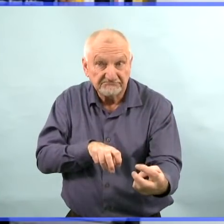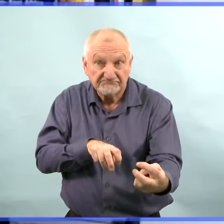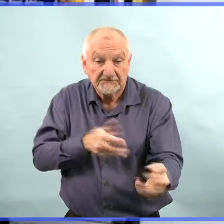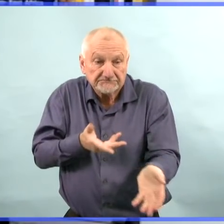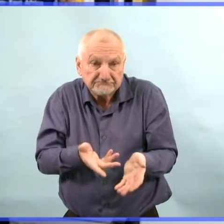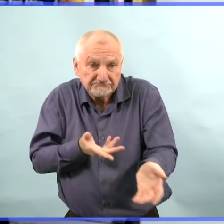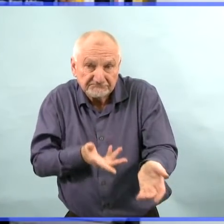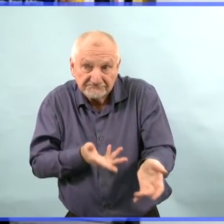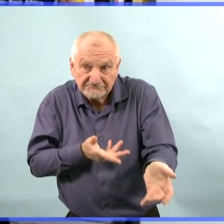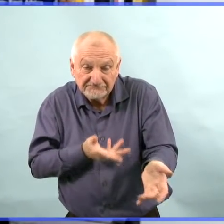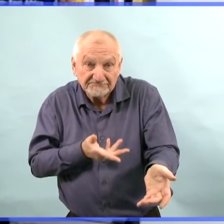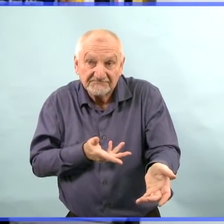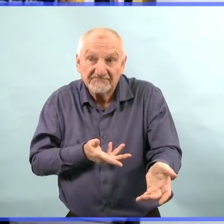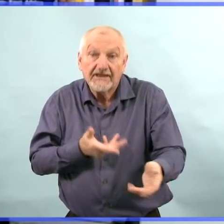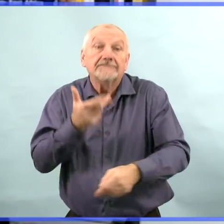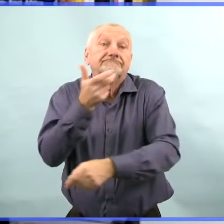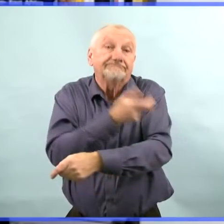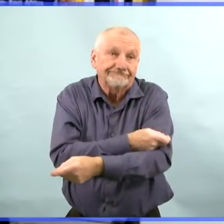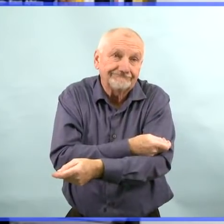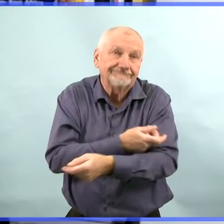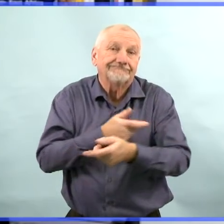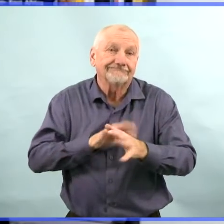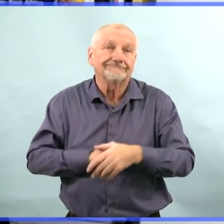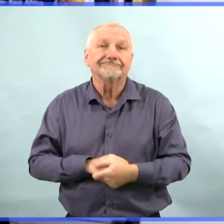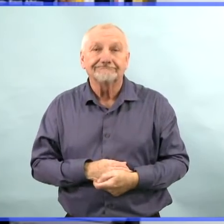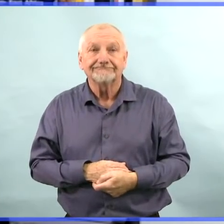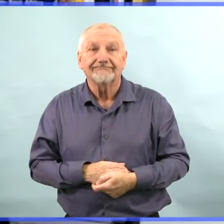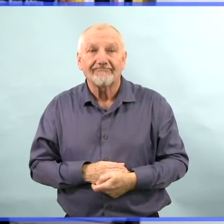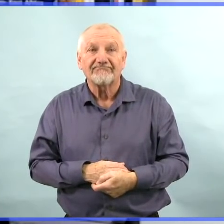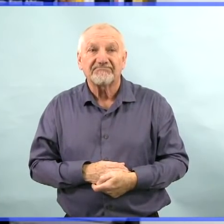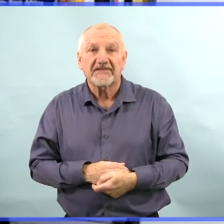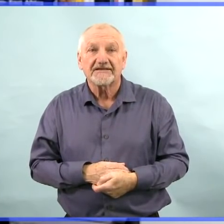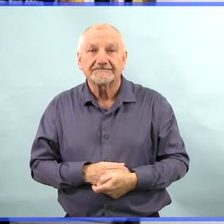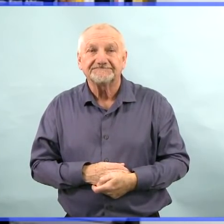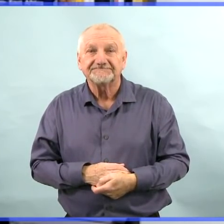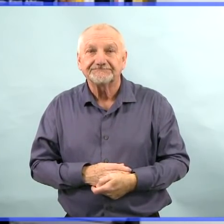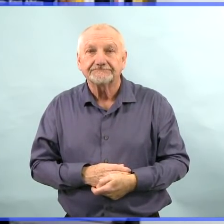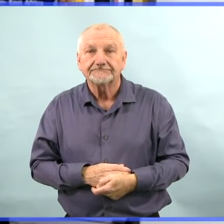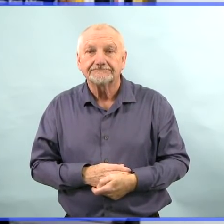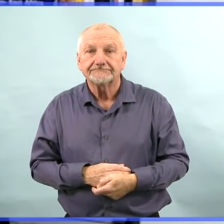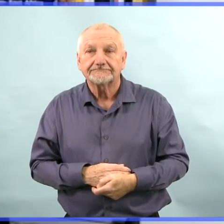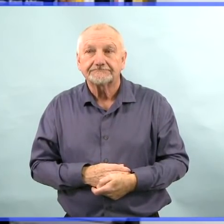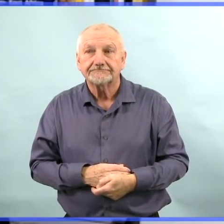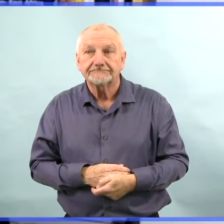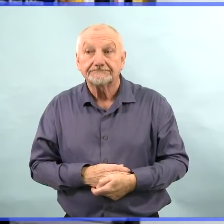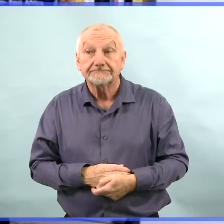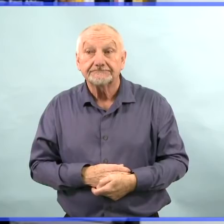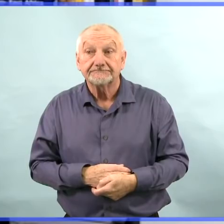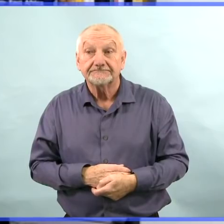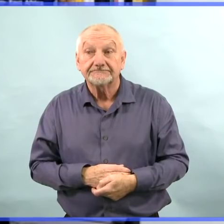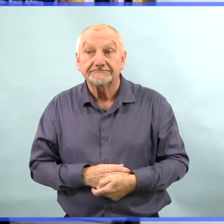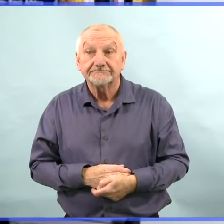provide that dose on site and then like we do anywhere else we will have observation